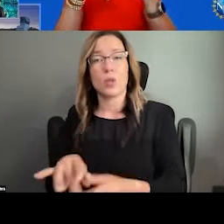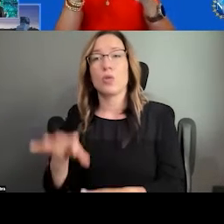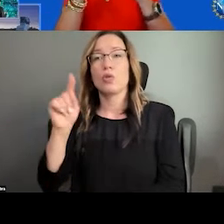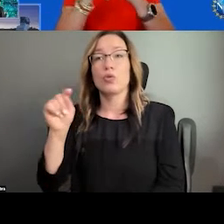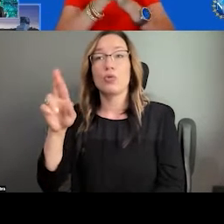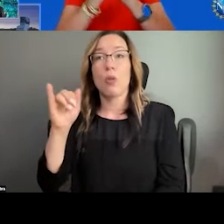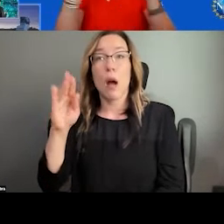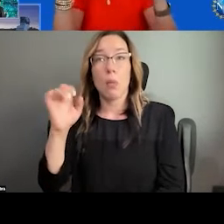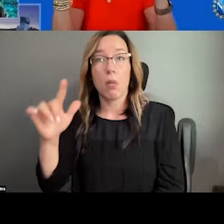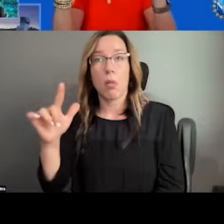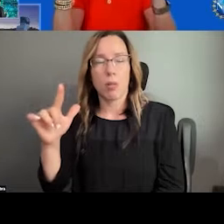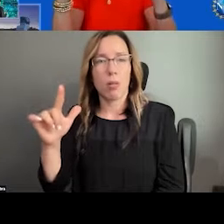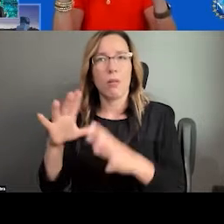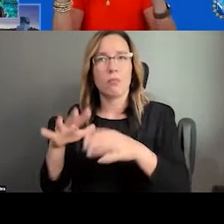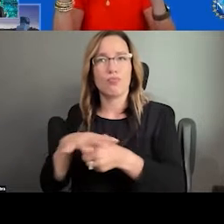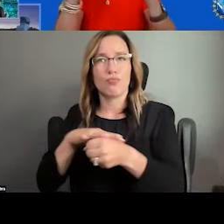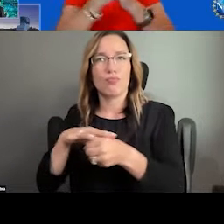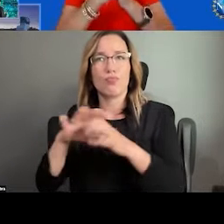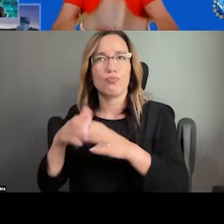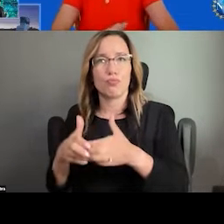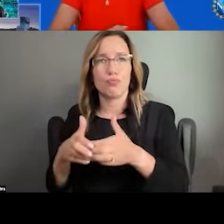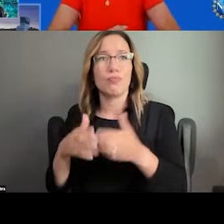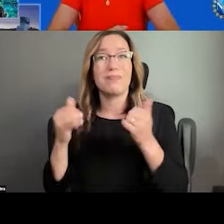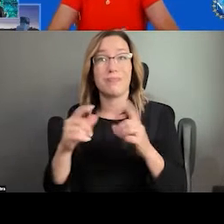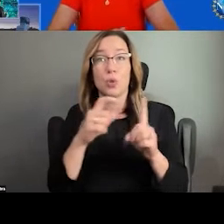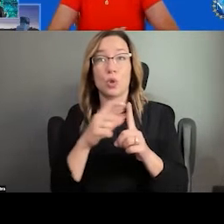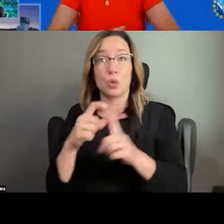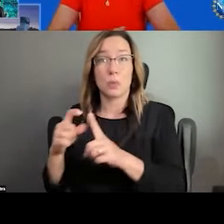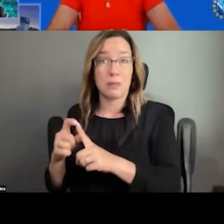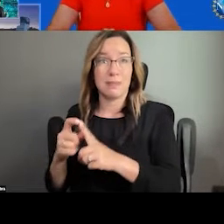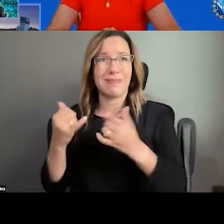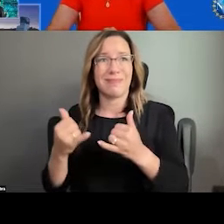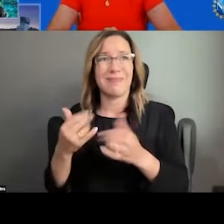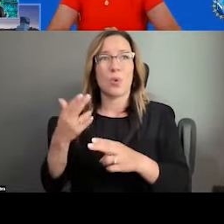We have since changed our terminology and we are calling them tribal nations.